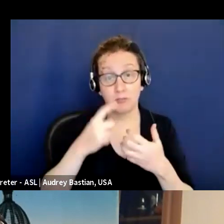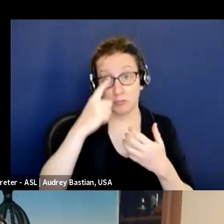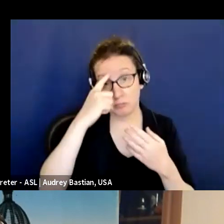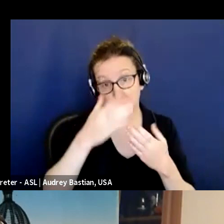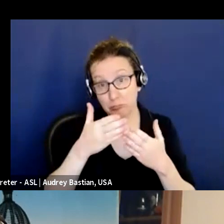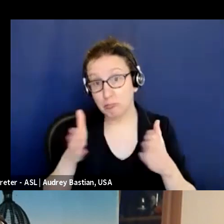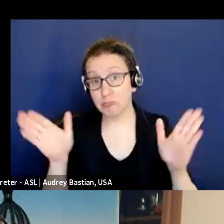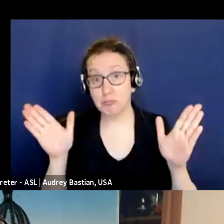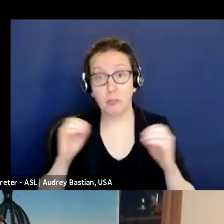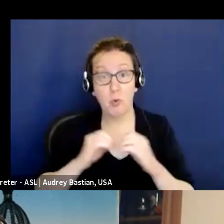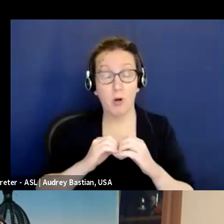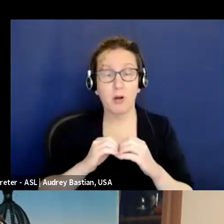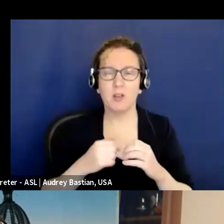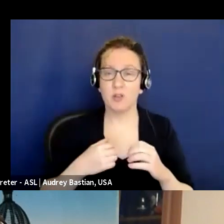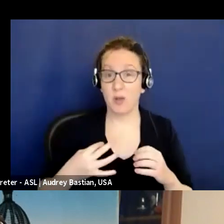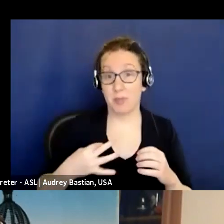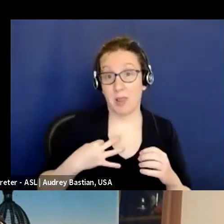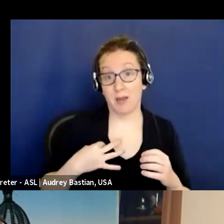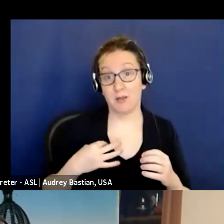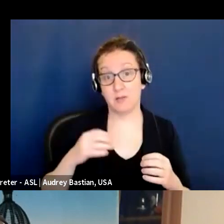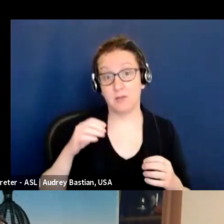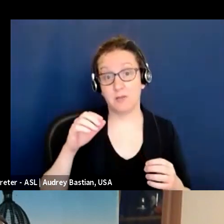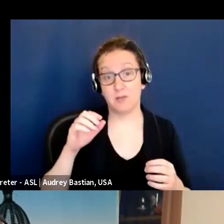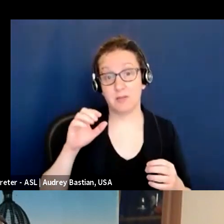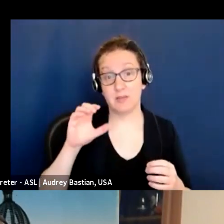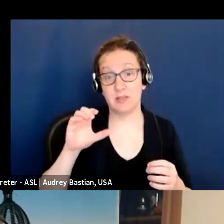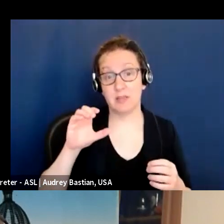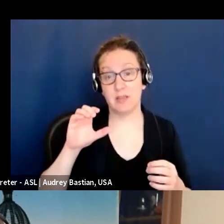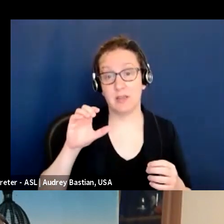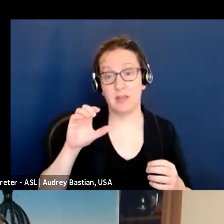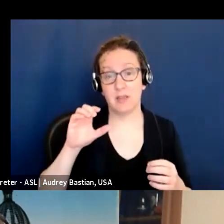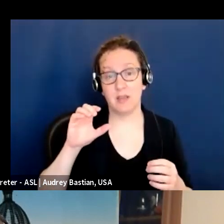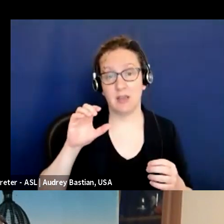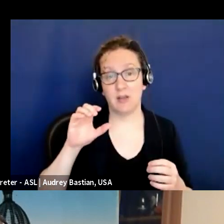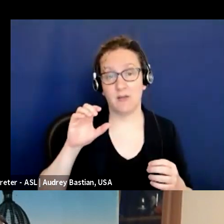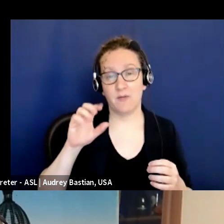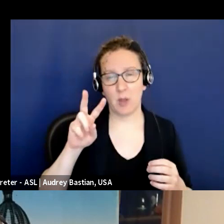more. So I ended up just applying for CBYX. >> JUSTIN HARFORD: That's a great story. Wow!